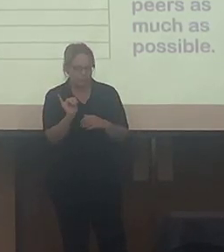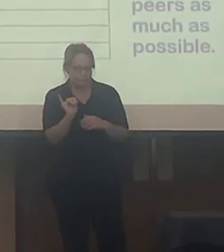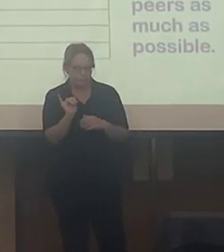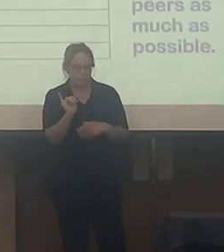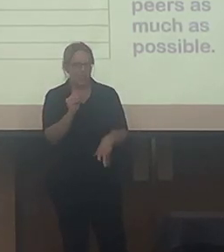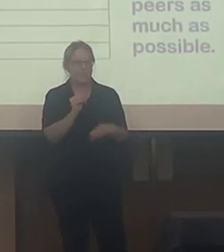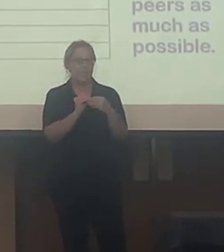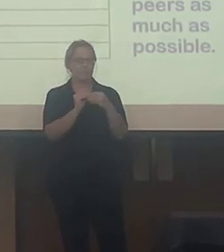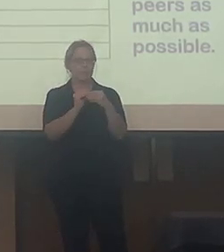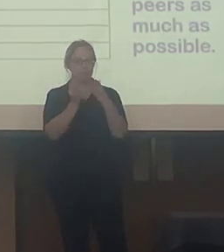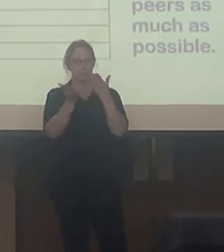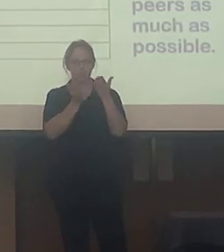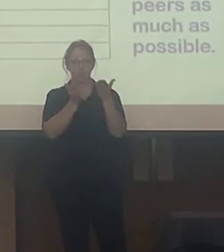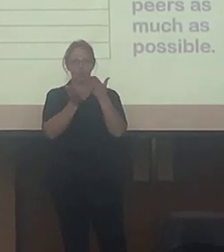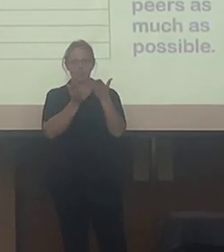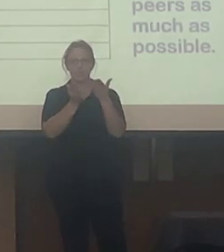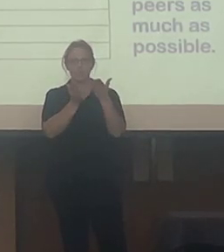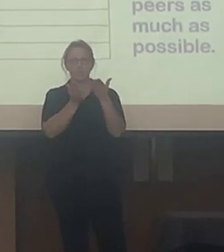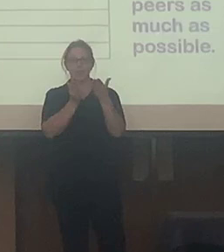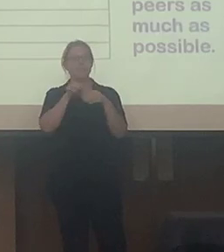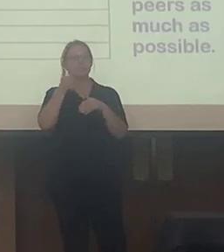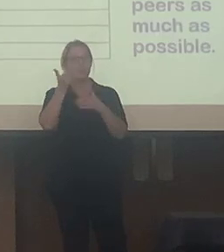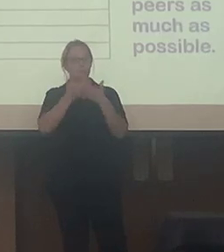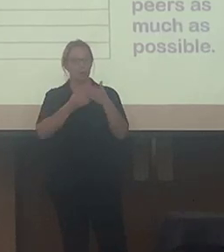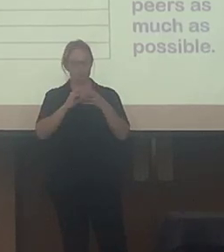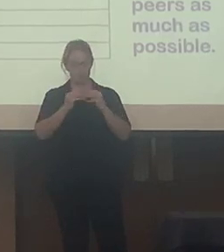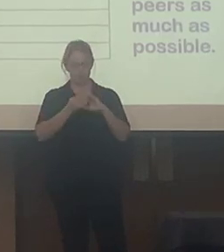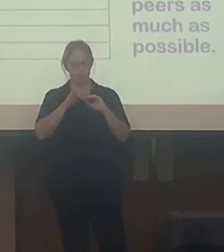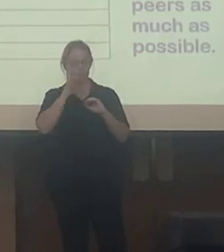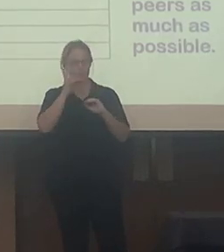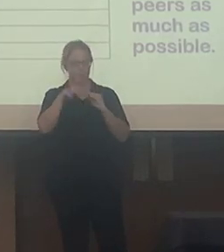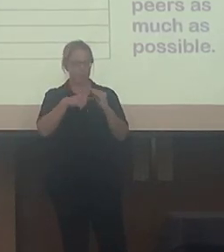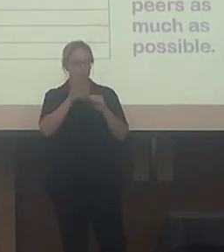and services is another piece of the story that you'll see about your child in the iep